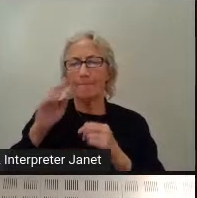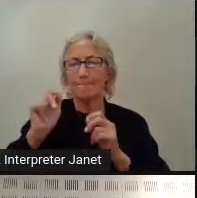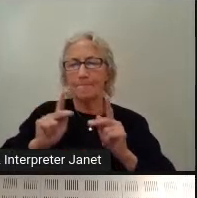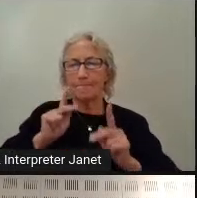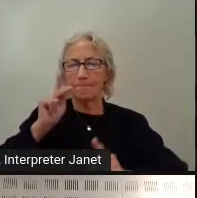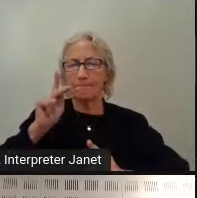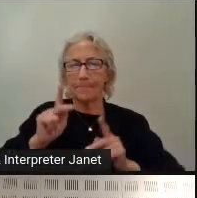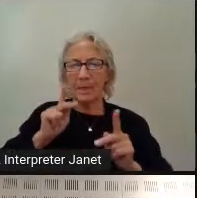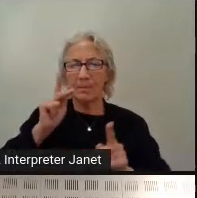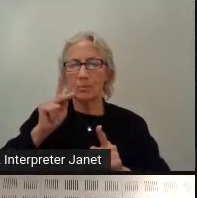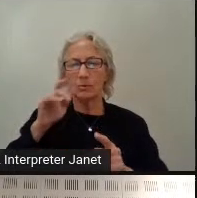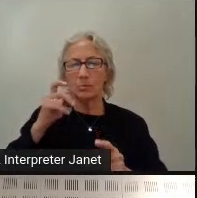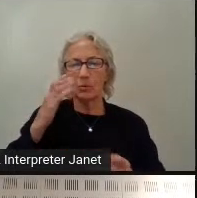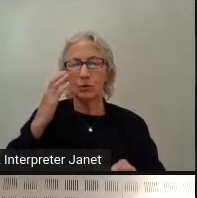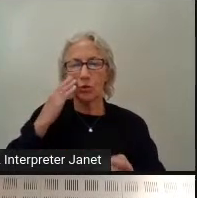The web change was supposed to be with a budget with